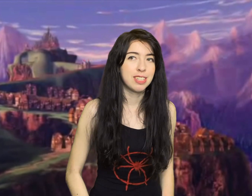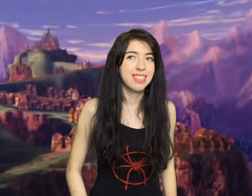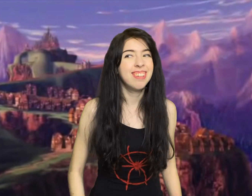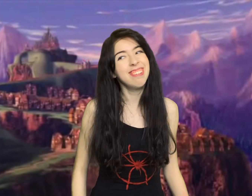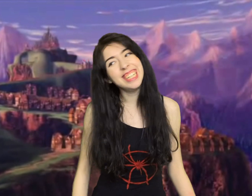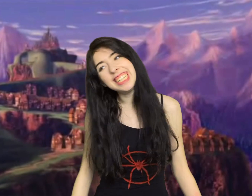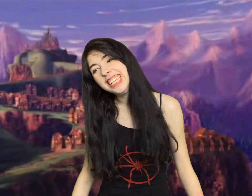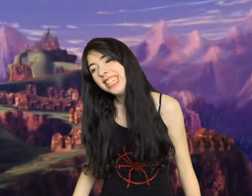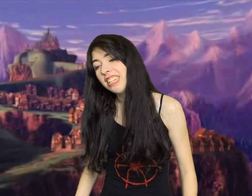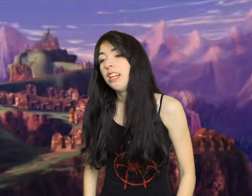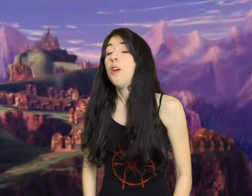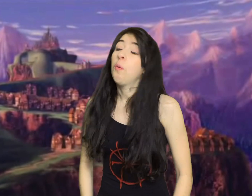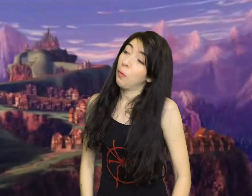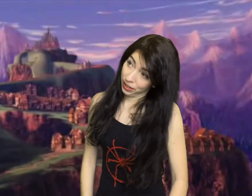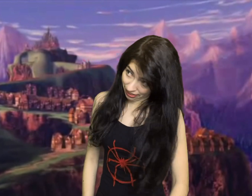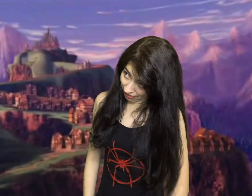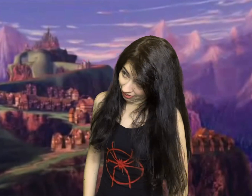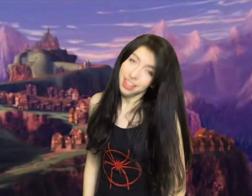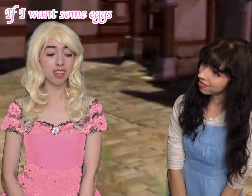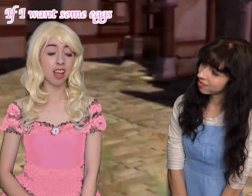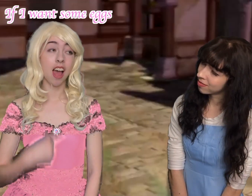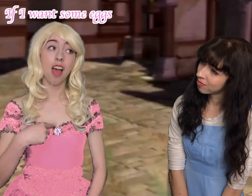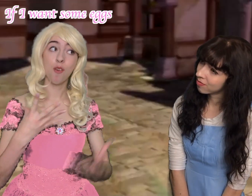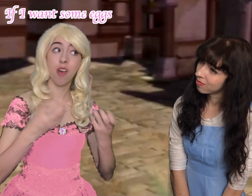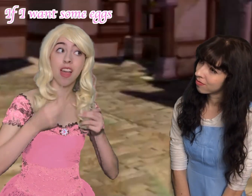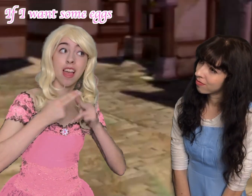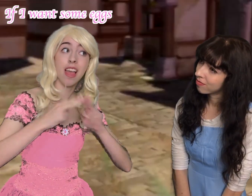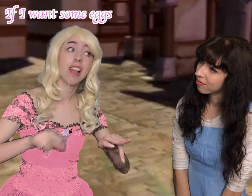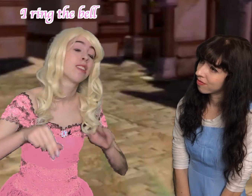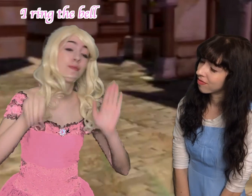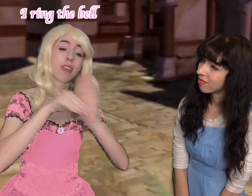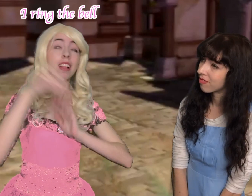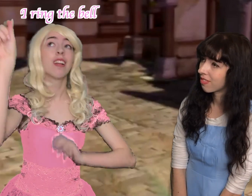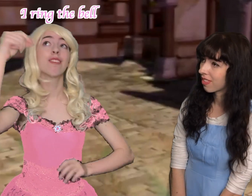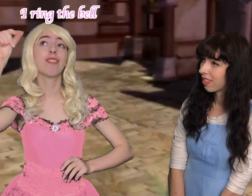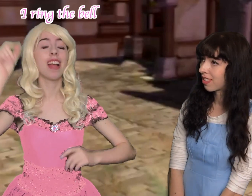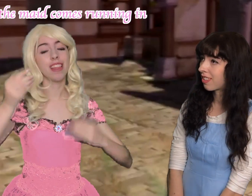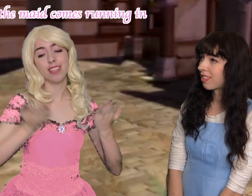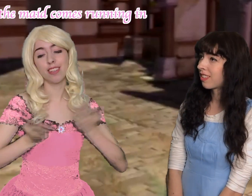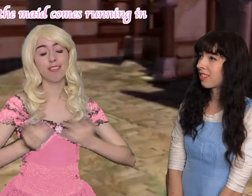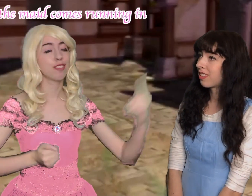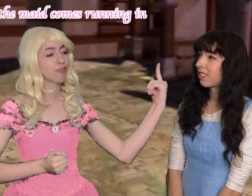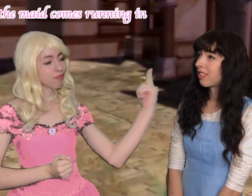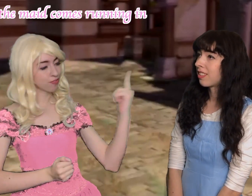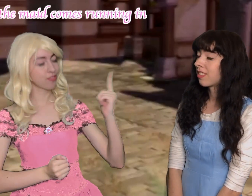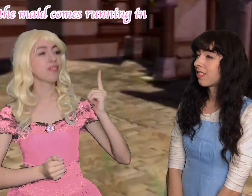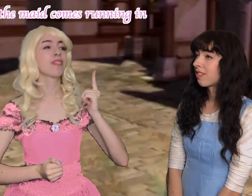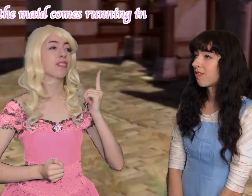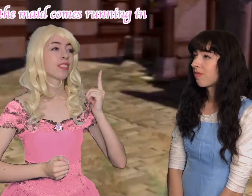well. well? if i want some eggs i ring the bell and the maid comes running in